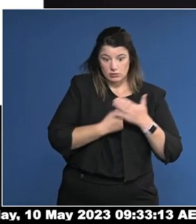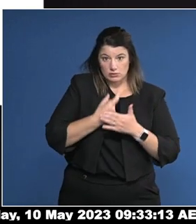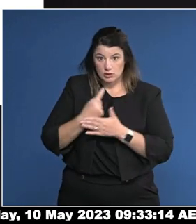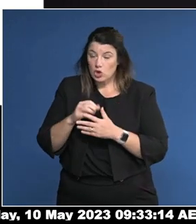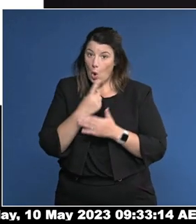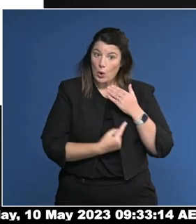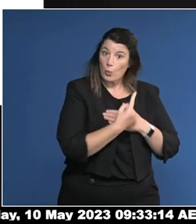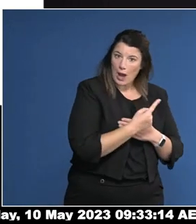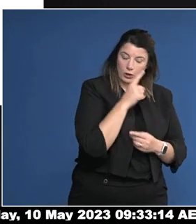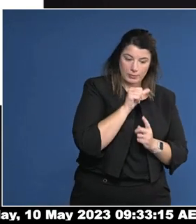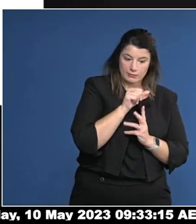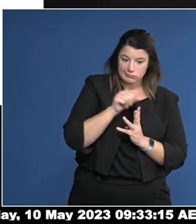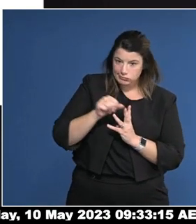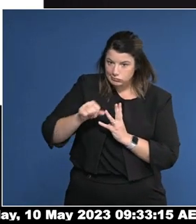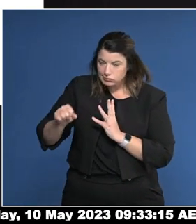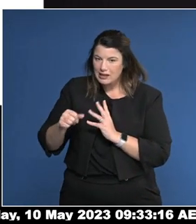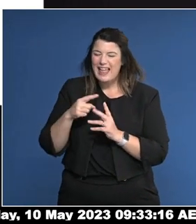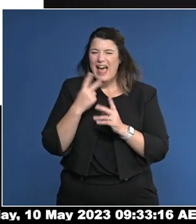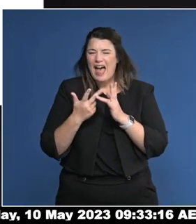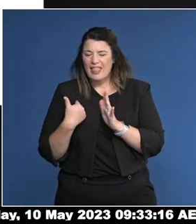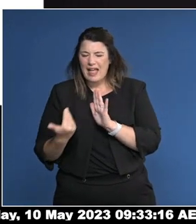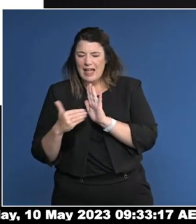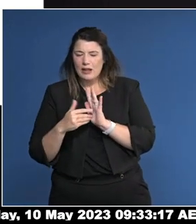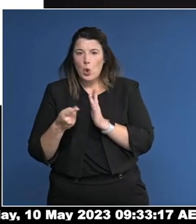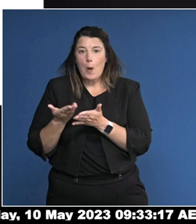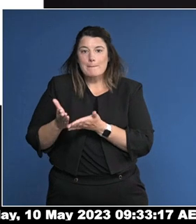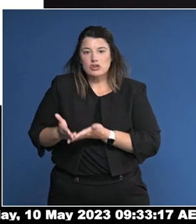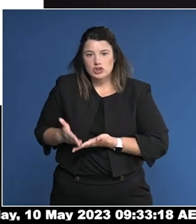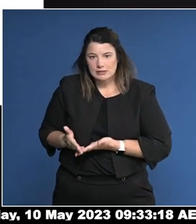So, "omissions" is a relevant concept to take into account.